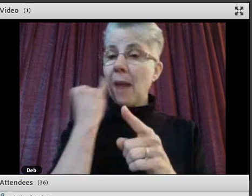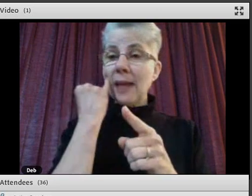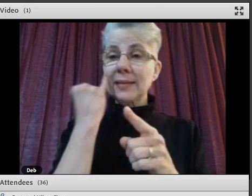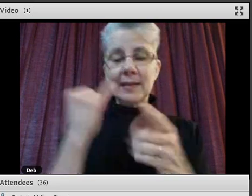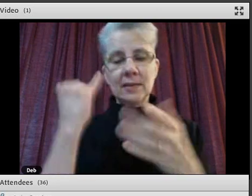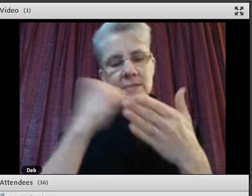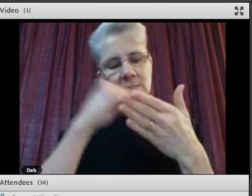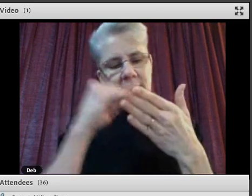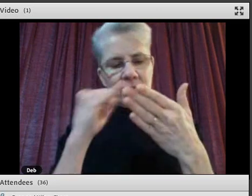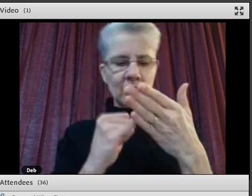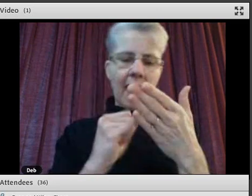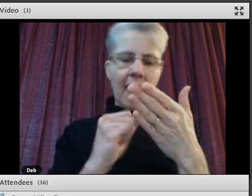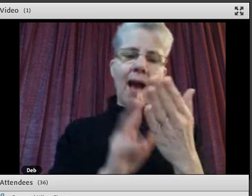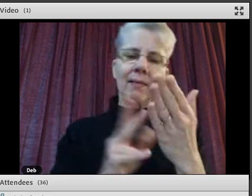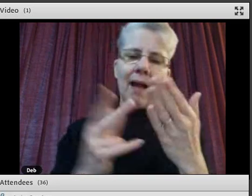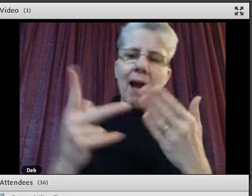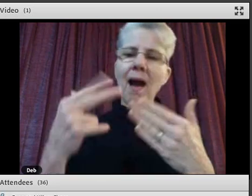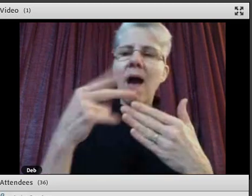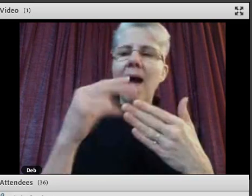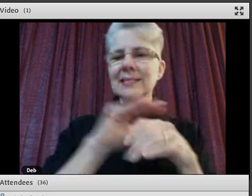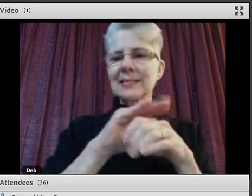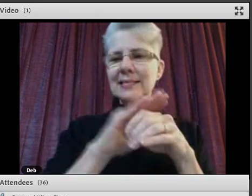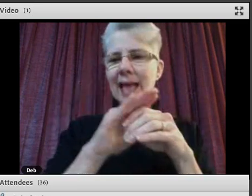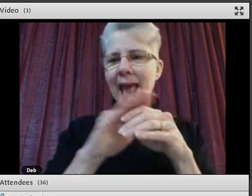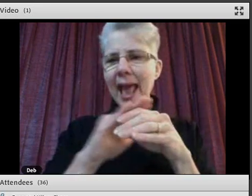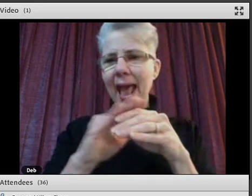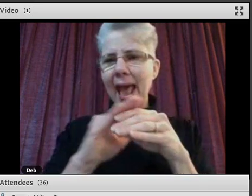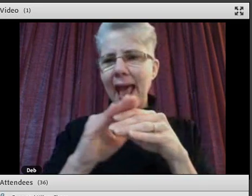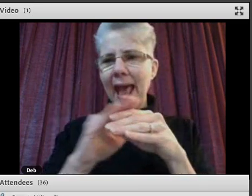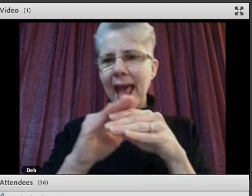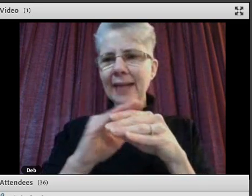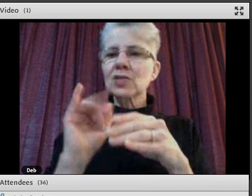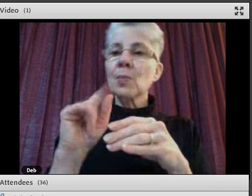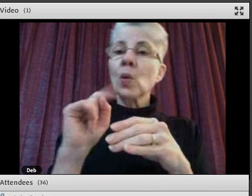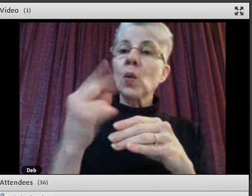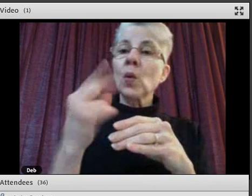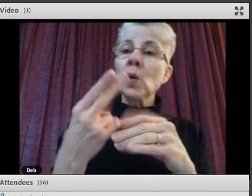You're going to rough-cut the hull, sand it smooth, and then add your propulsion.